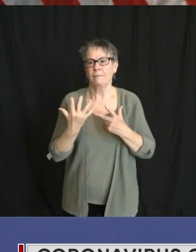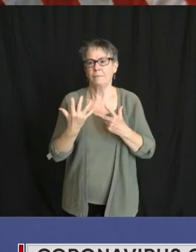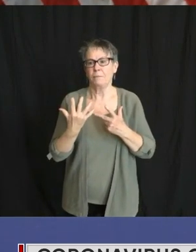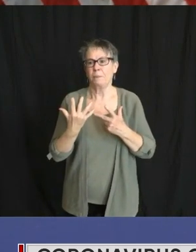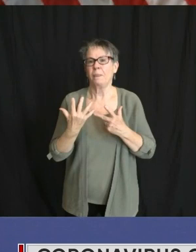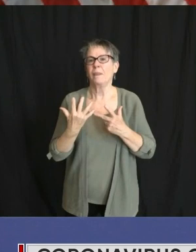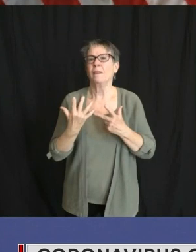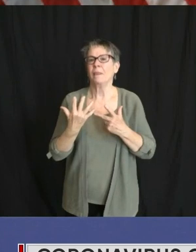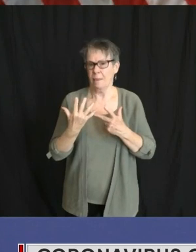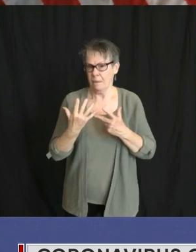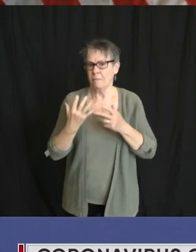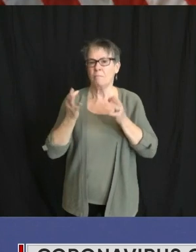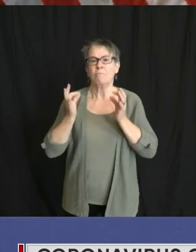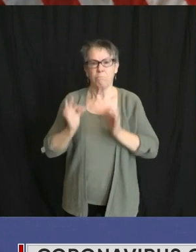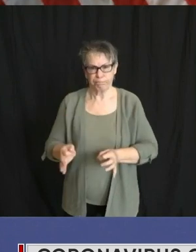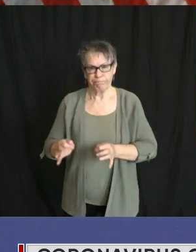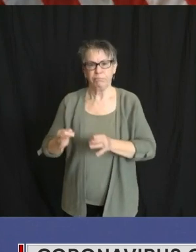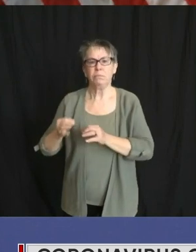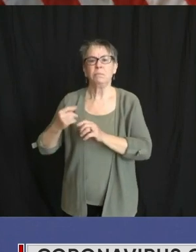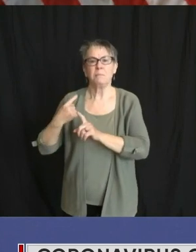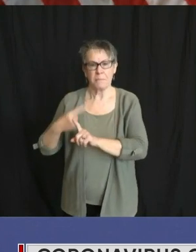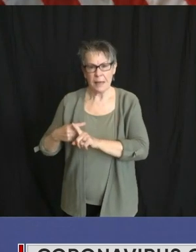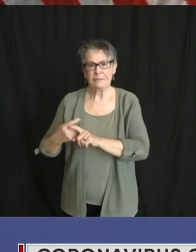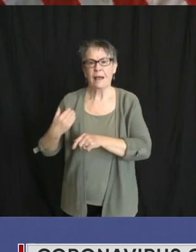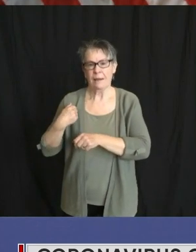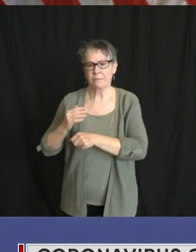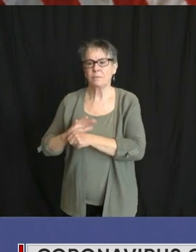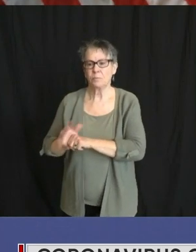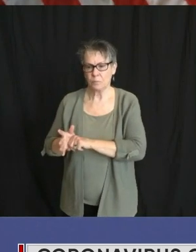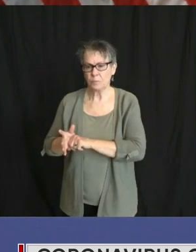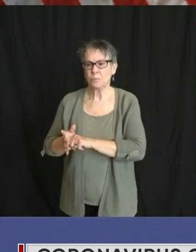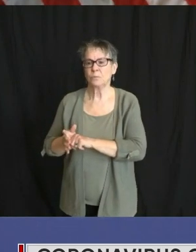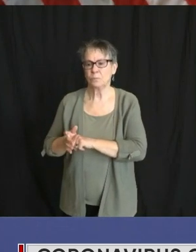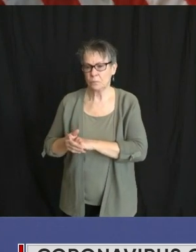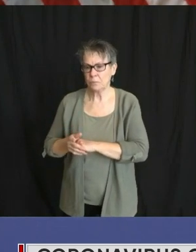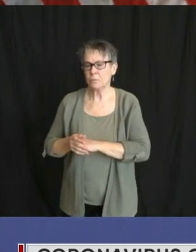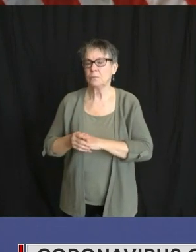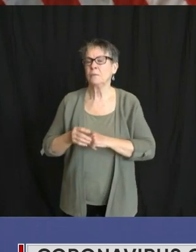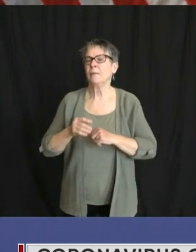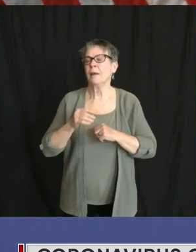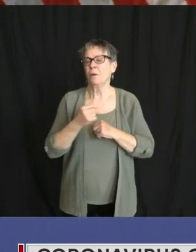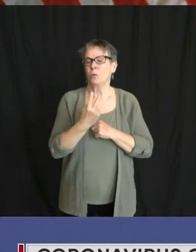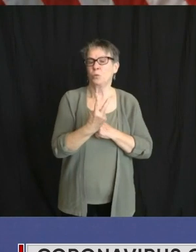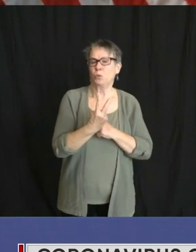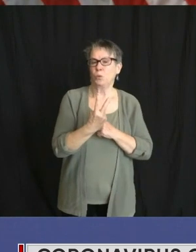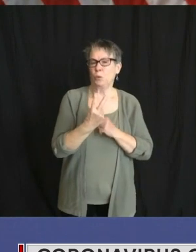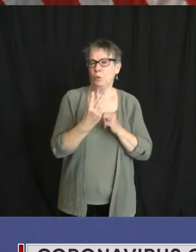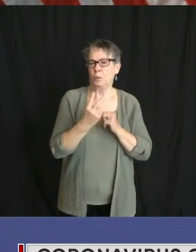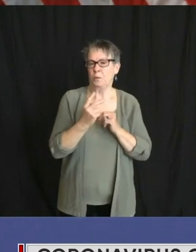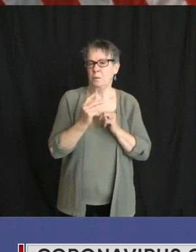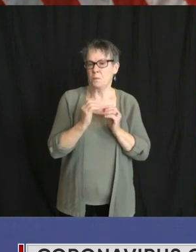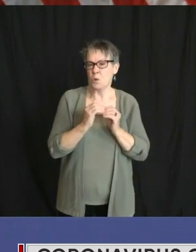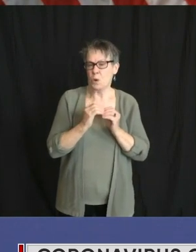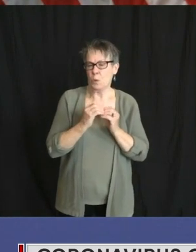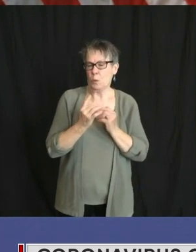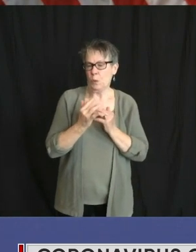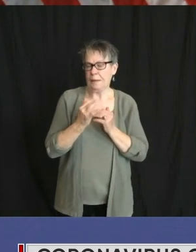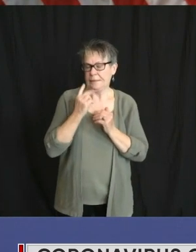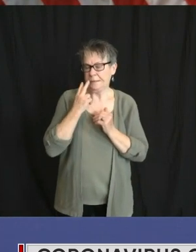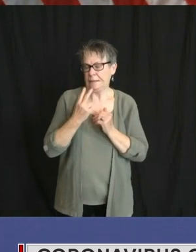FIVE CONFIRMED CASES. TWO FOLKS